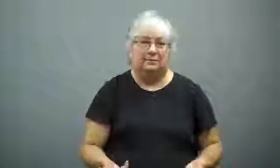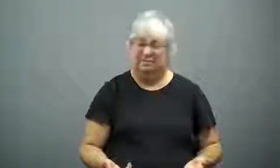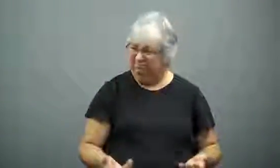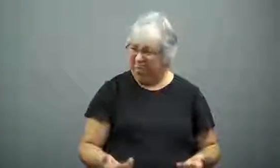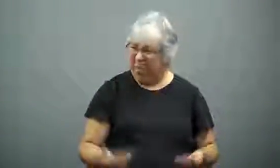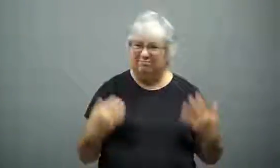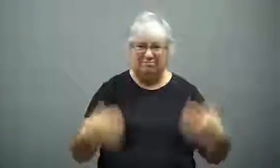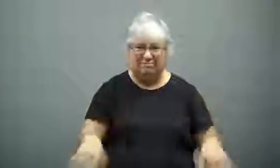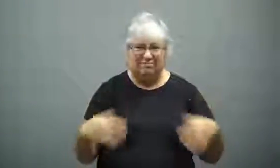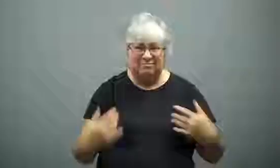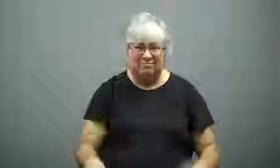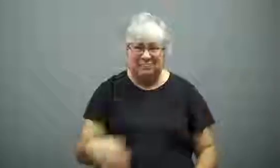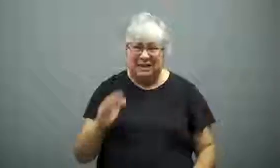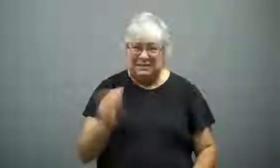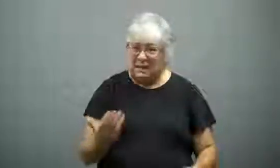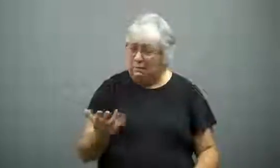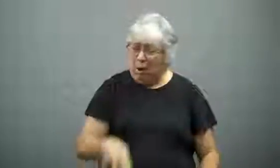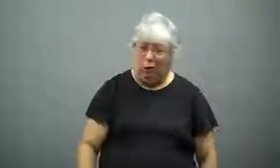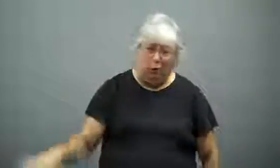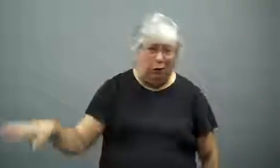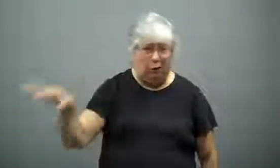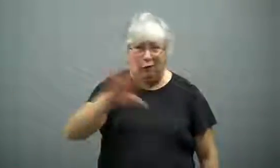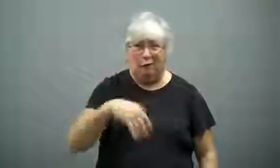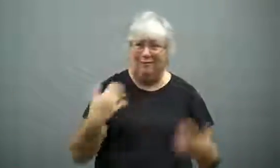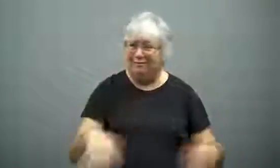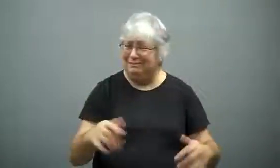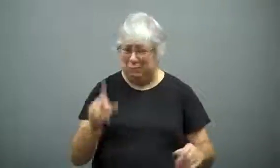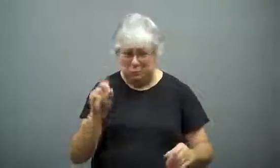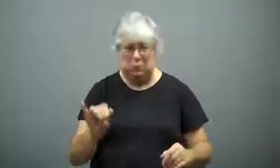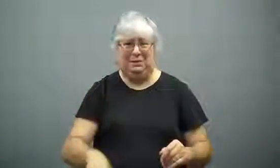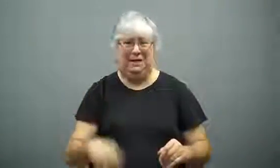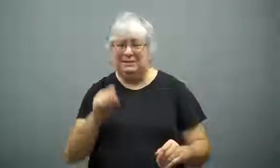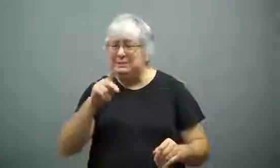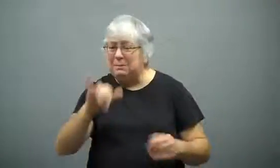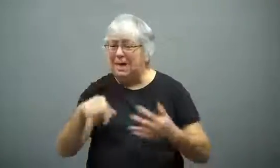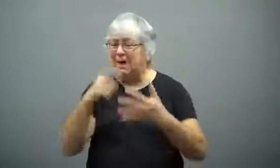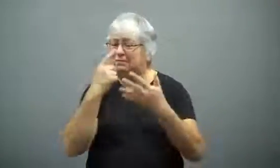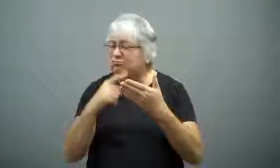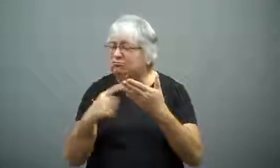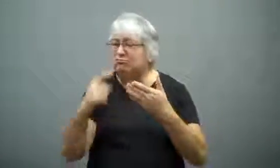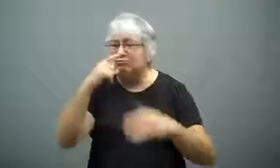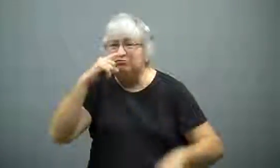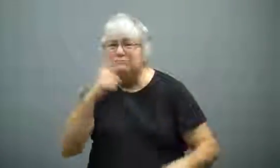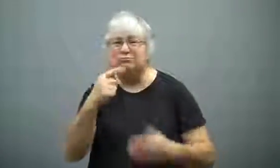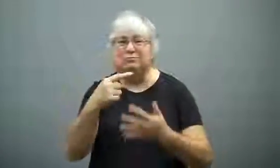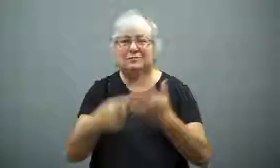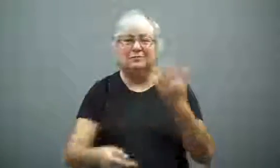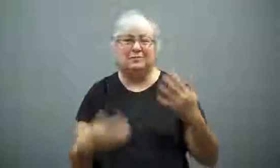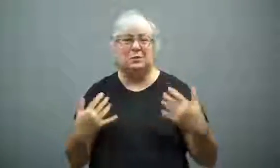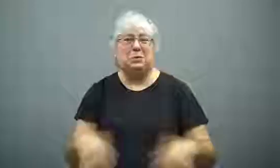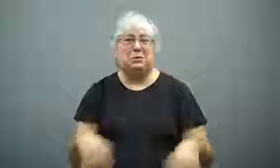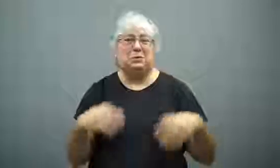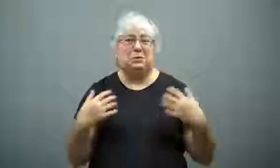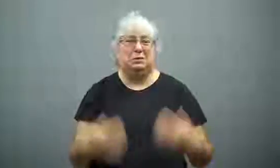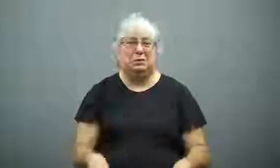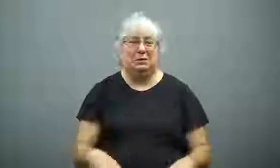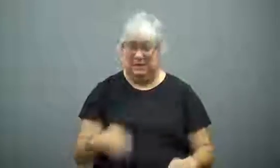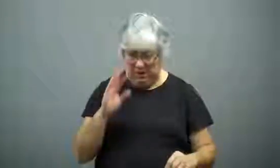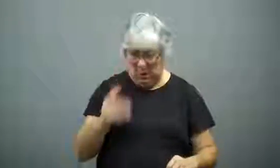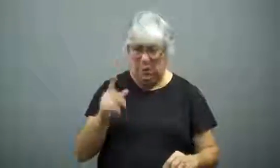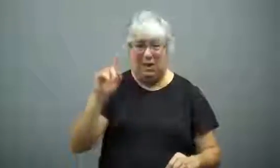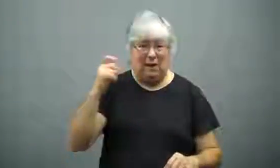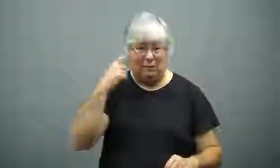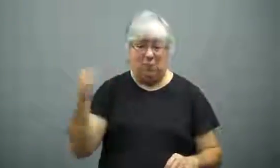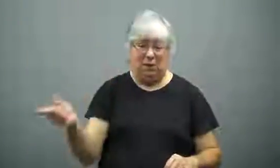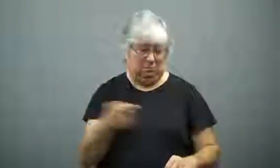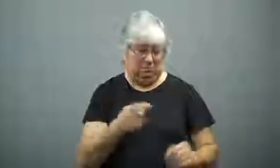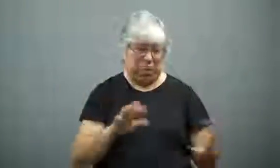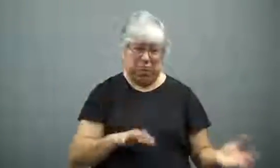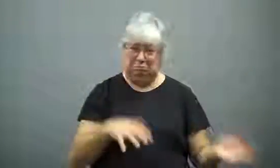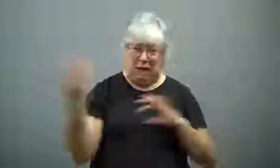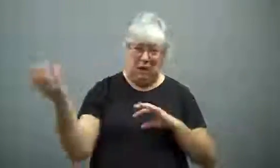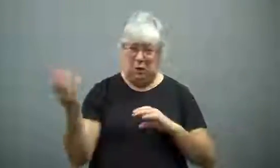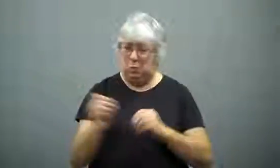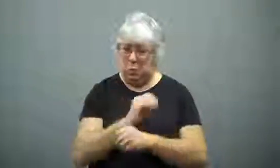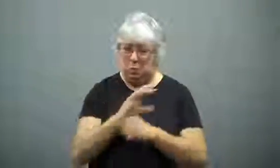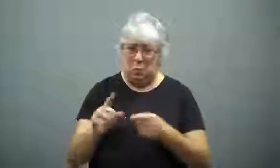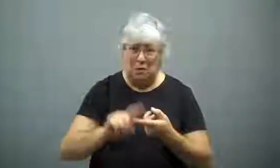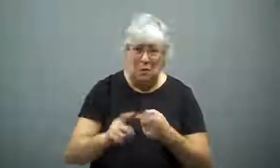Apparently spying and invasion of privacy is widespread.